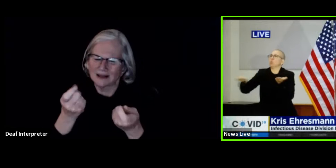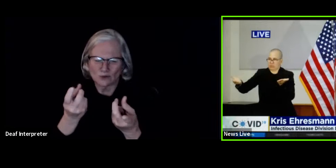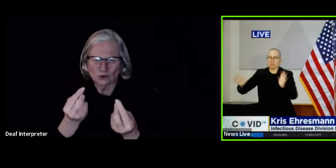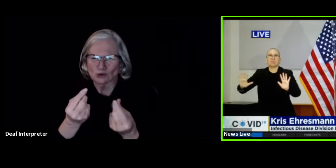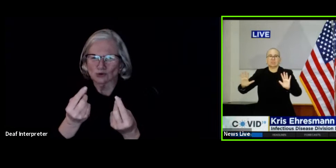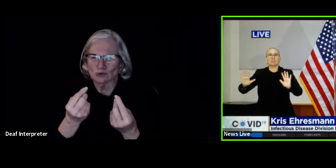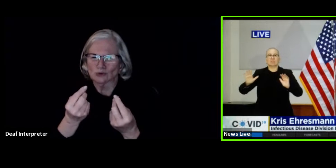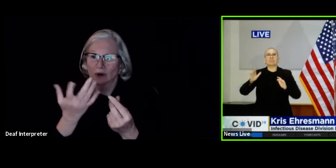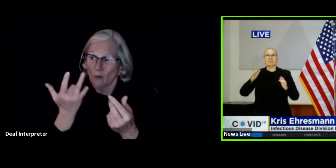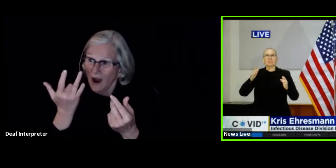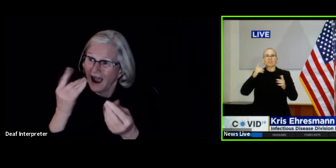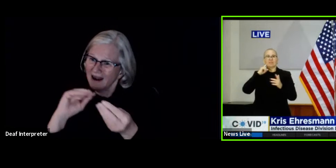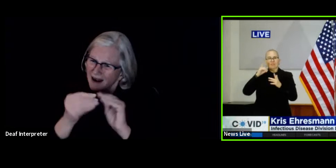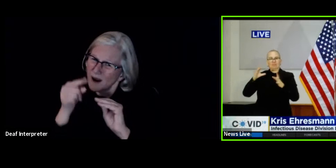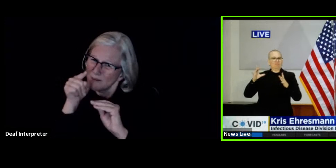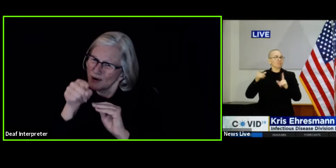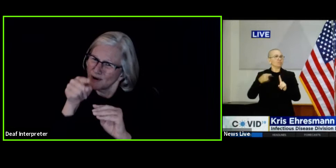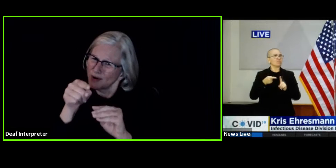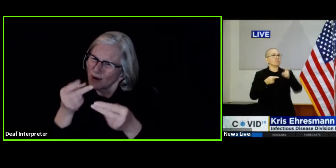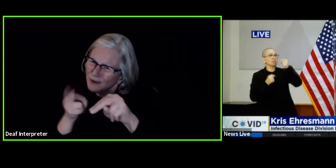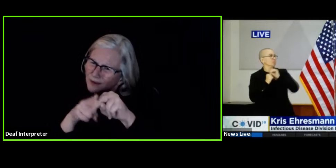WE'RE SEEING. ≫ Reporter: HOW ACCURATE IS THE TECHNOLOGY?